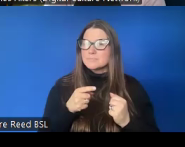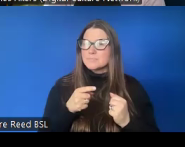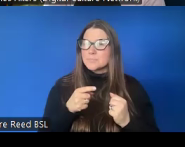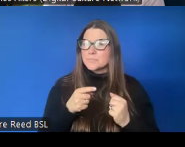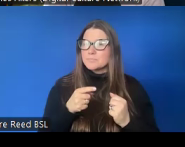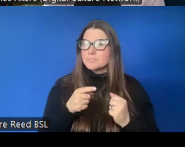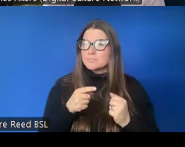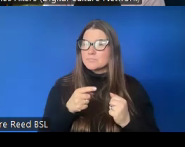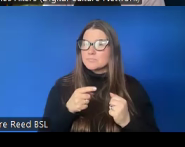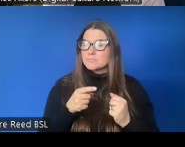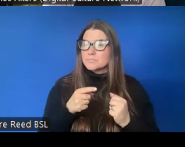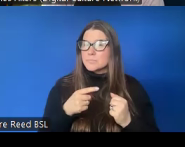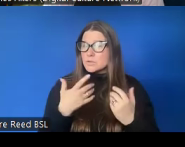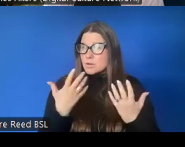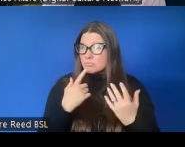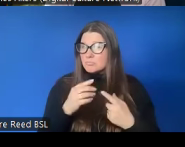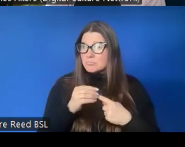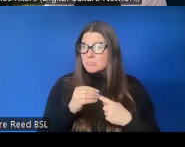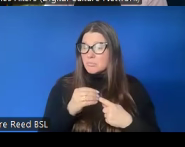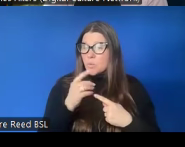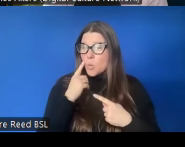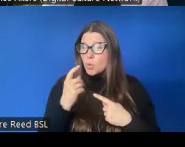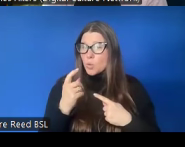some surveying of your internal organization.